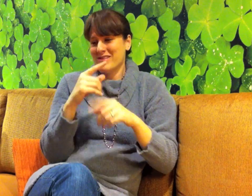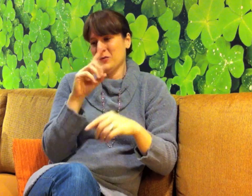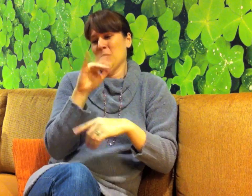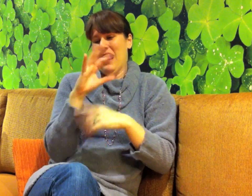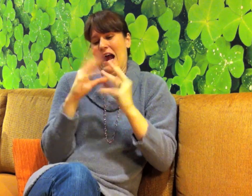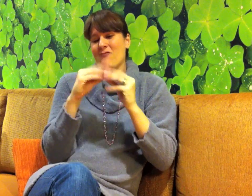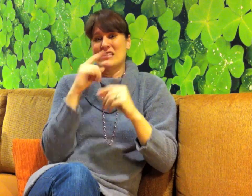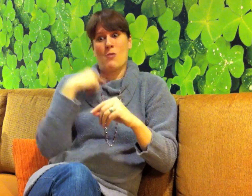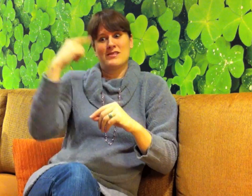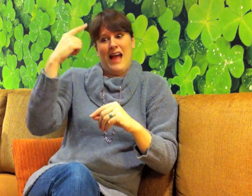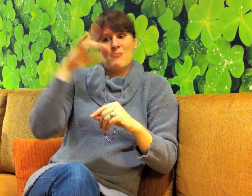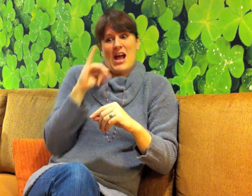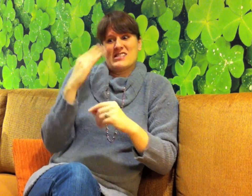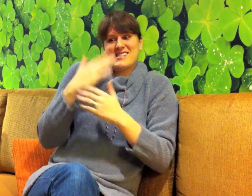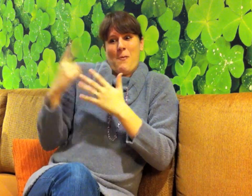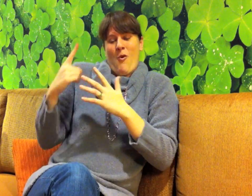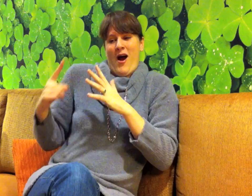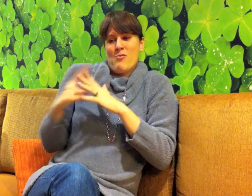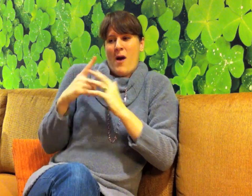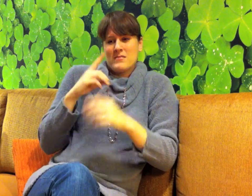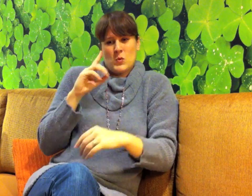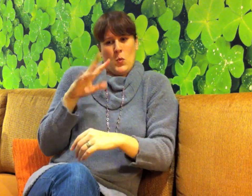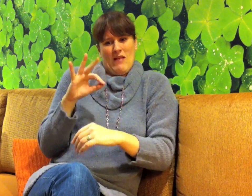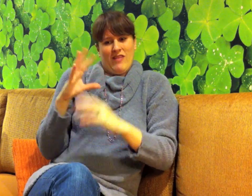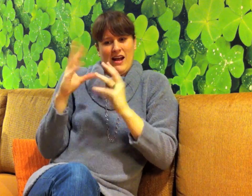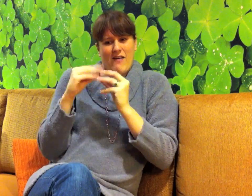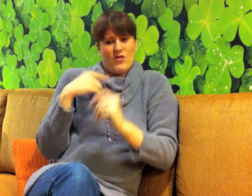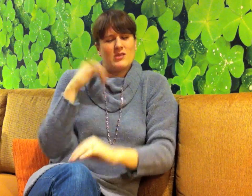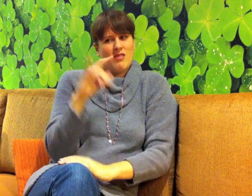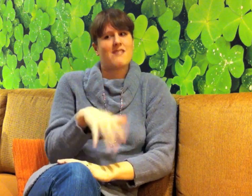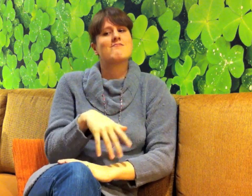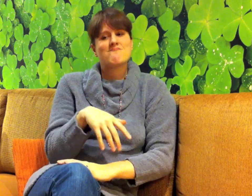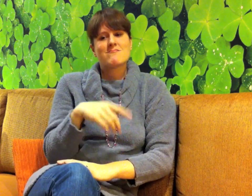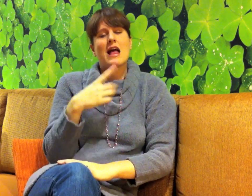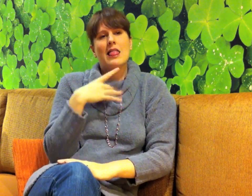as someone actually brought up the idea of DWIF conference. I was like, oh yeah.